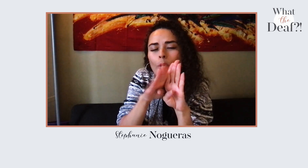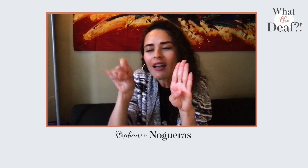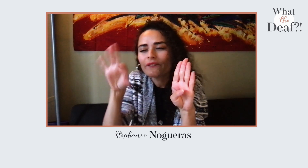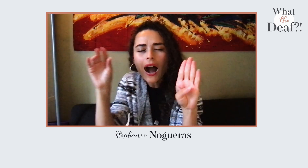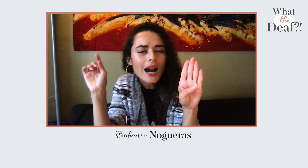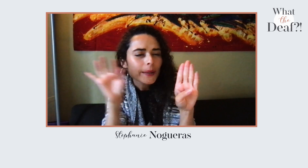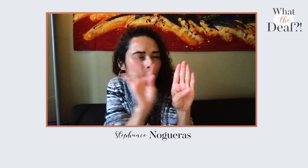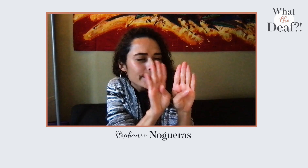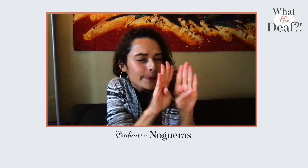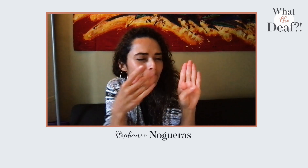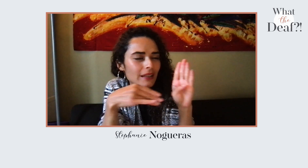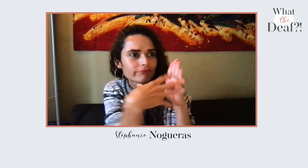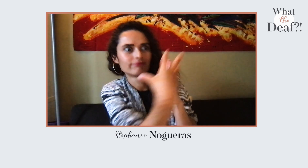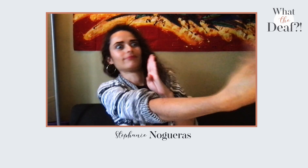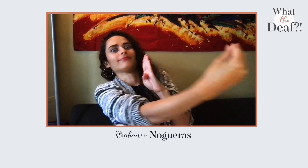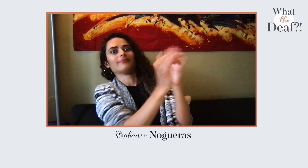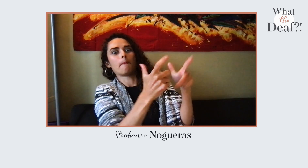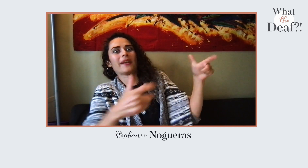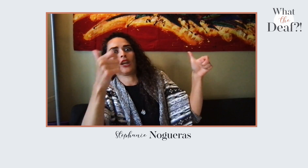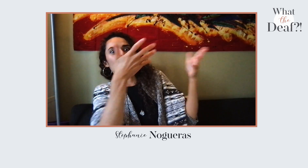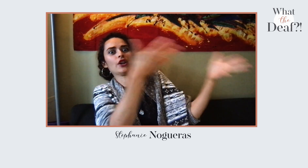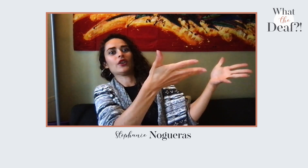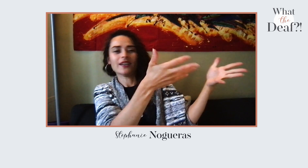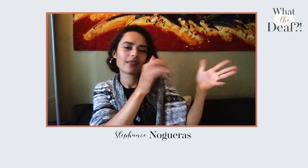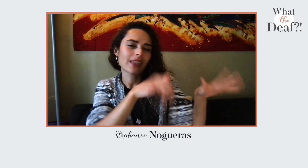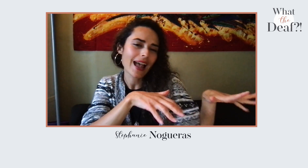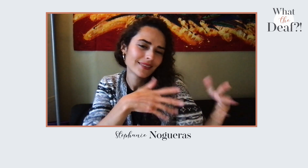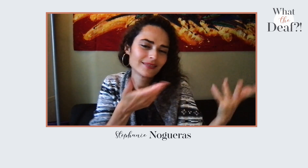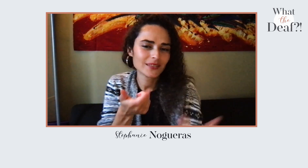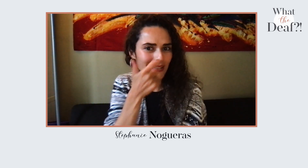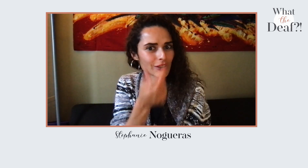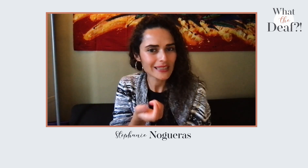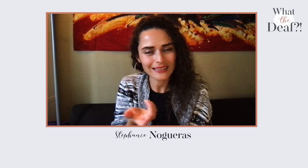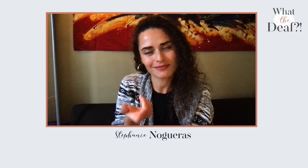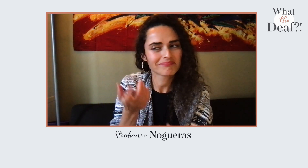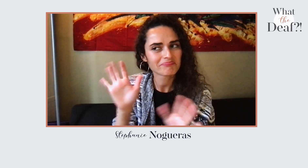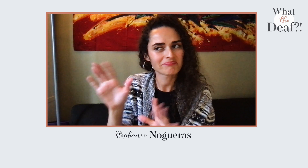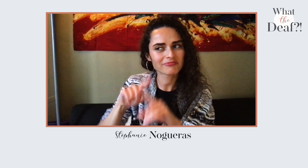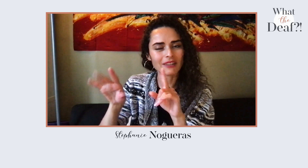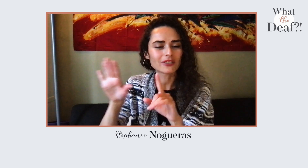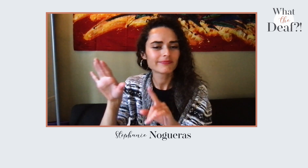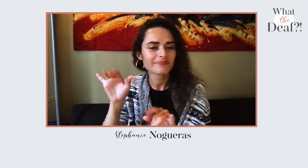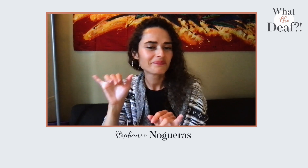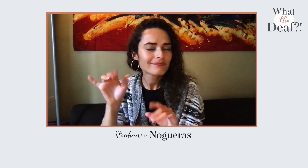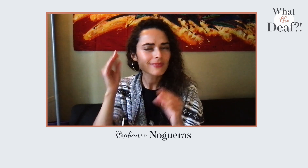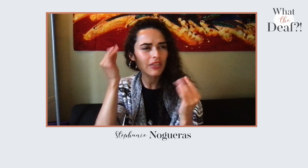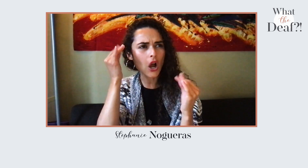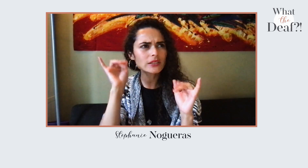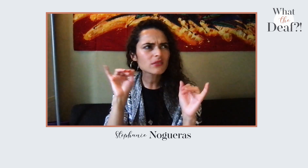these small little doors that you find can honestly lead to such big opportunities. I think you'll be interested in what you find, which I think is really cool,